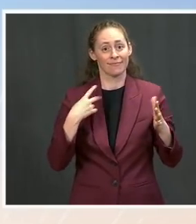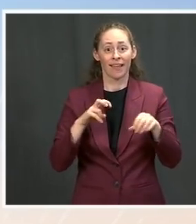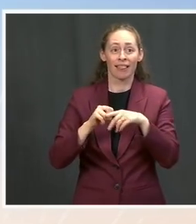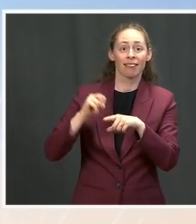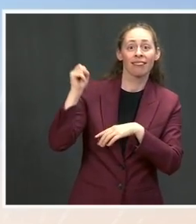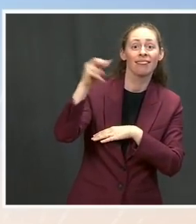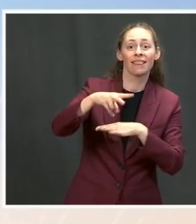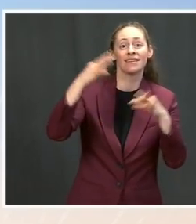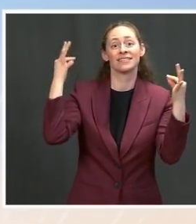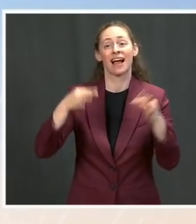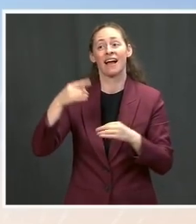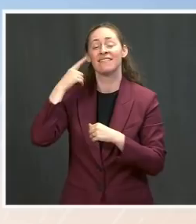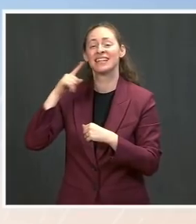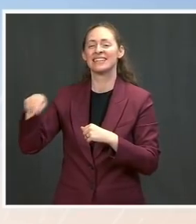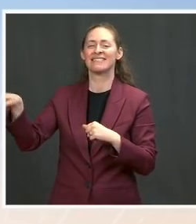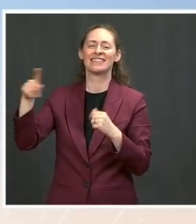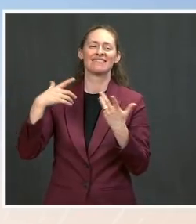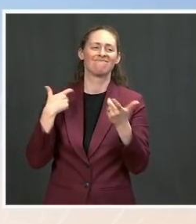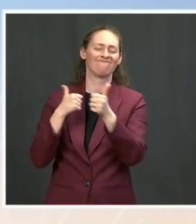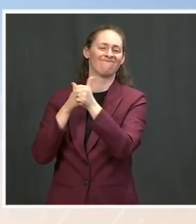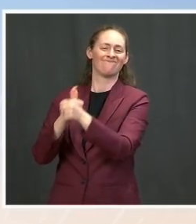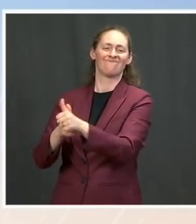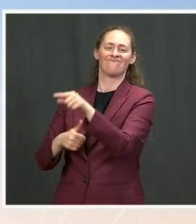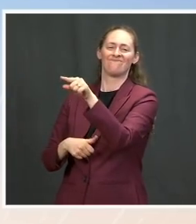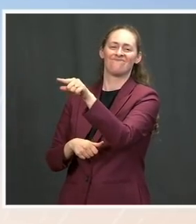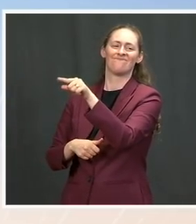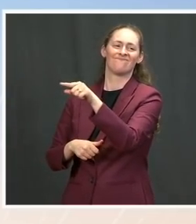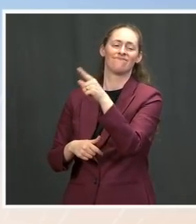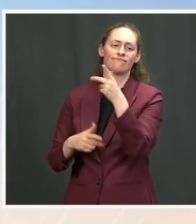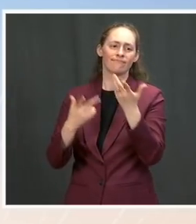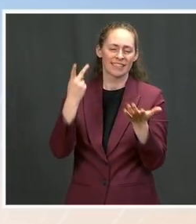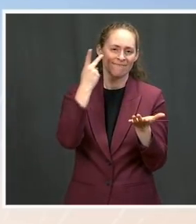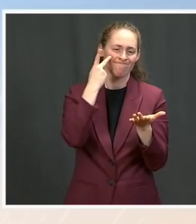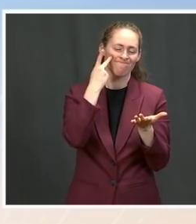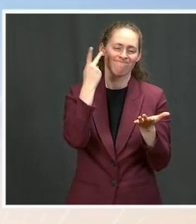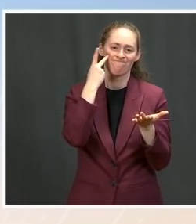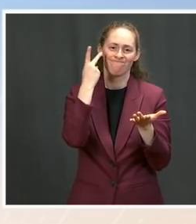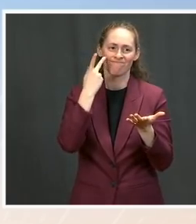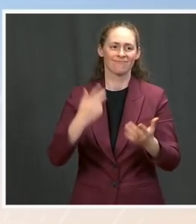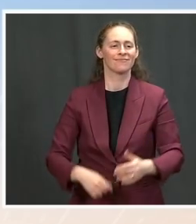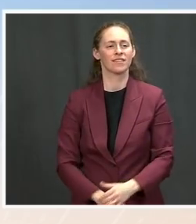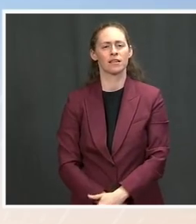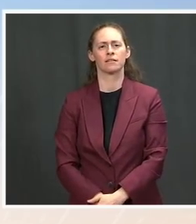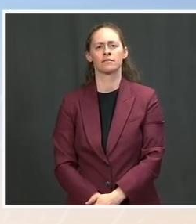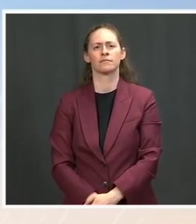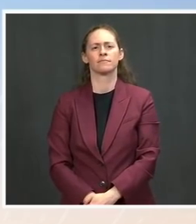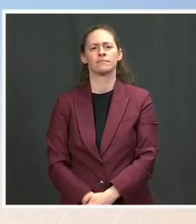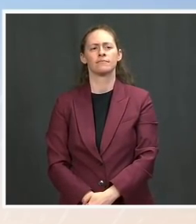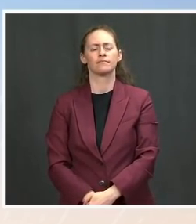and what I anticipate in terms of any changes to travel restrictions. The Press: Okay. Thank you. And another one, against the background of fighting,